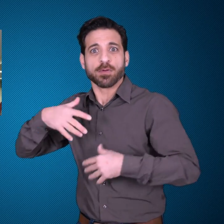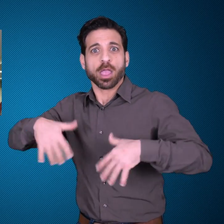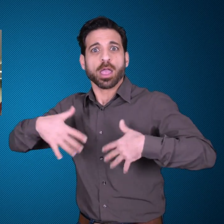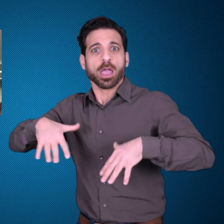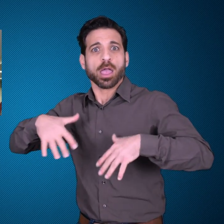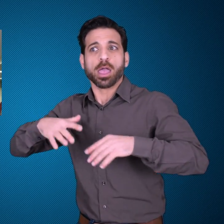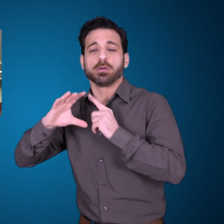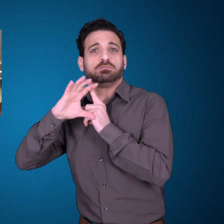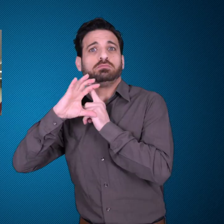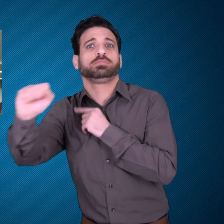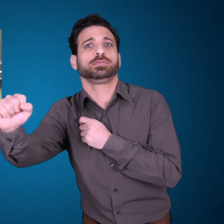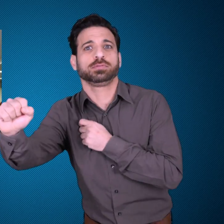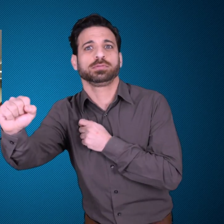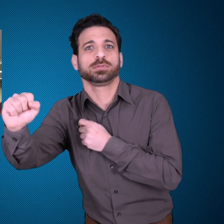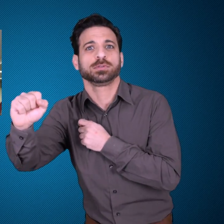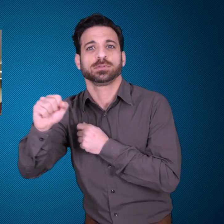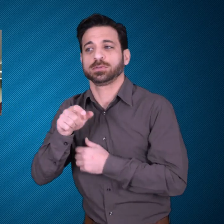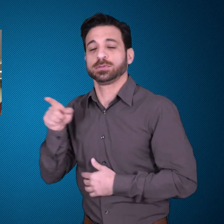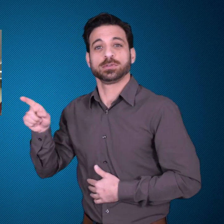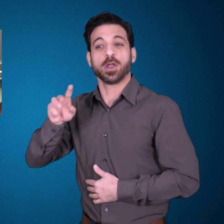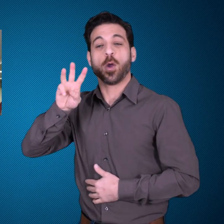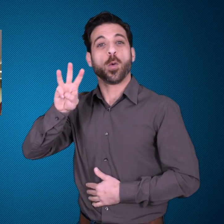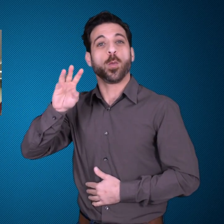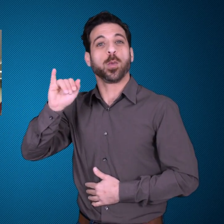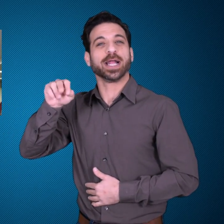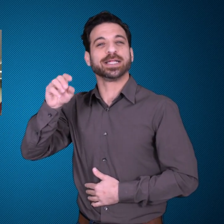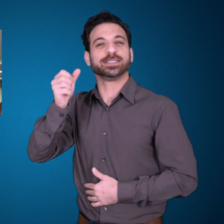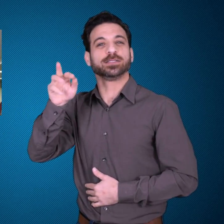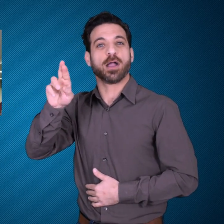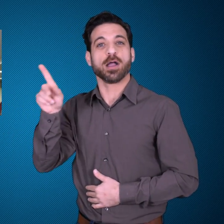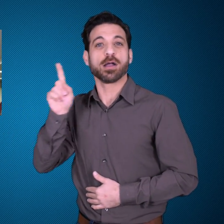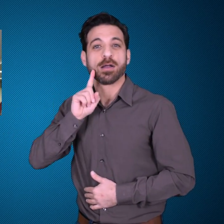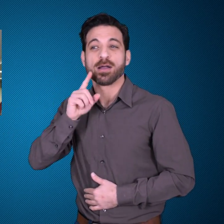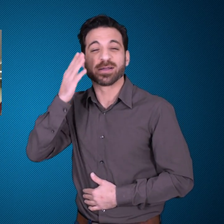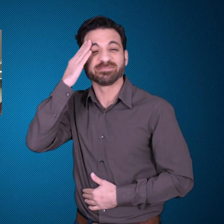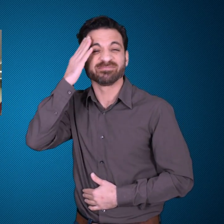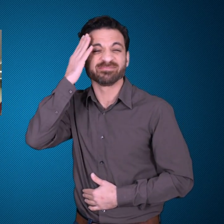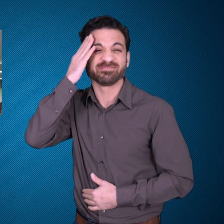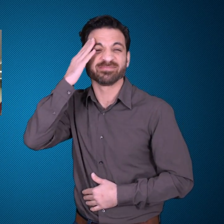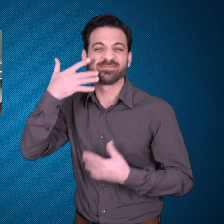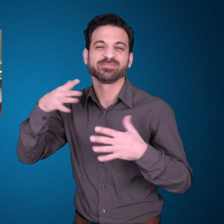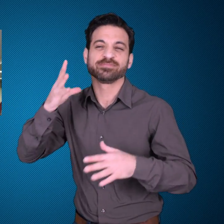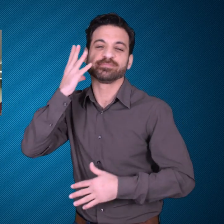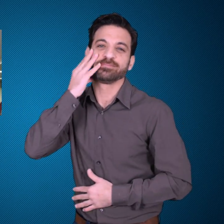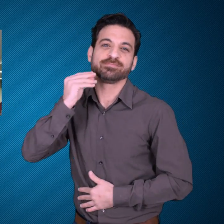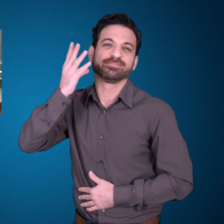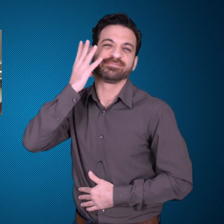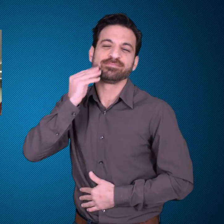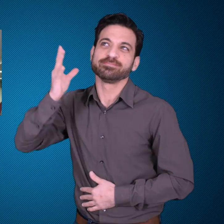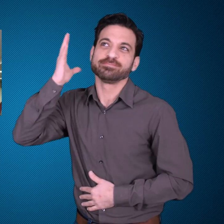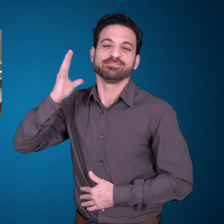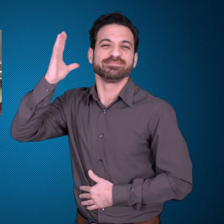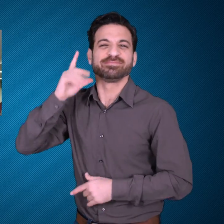surprise Winder, who was born with profound bi-lateral deafness, but it was